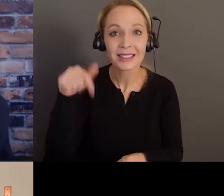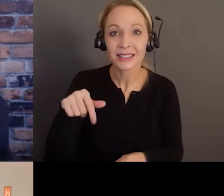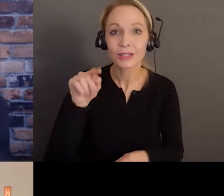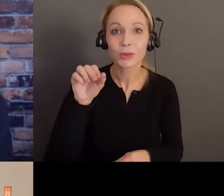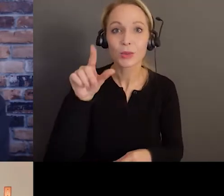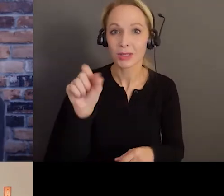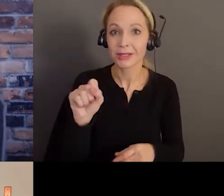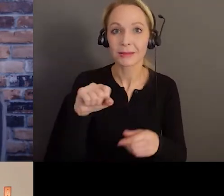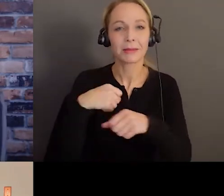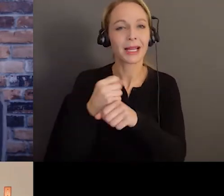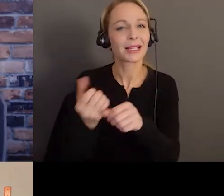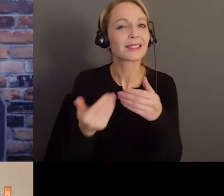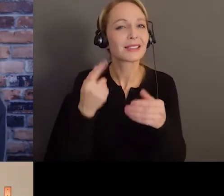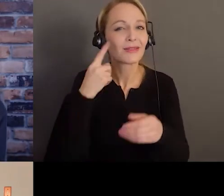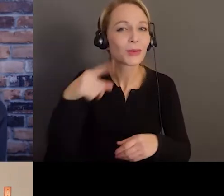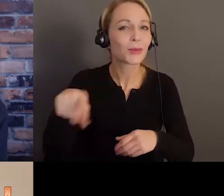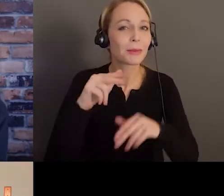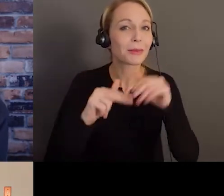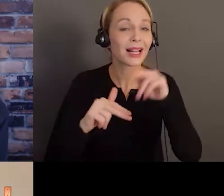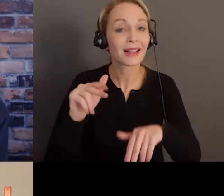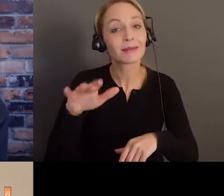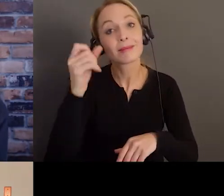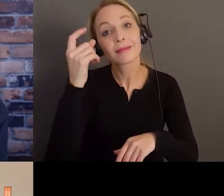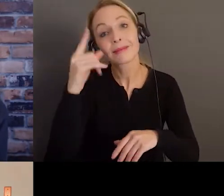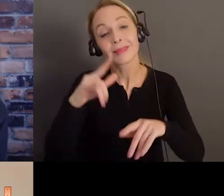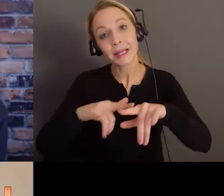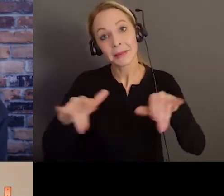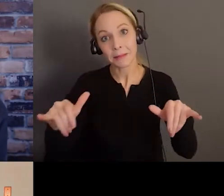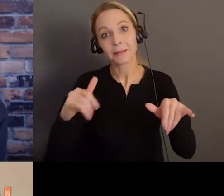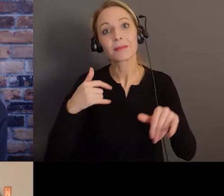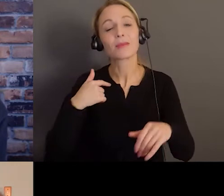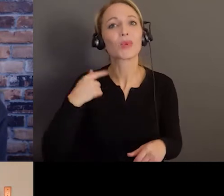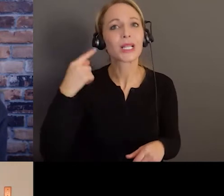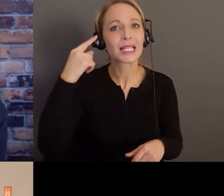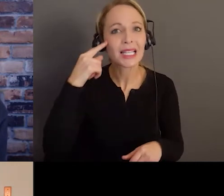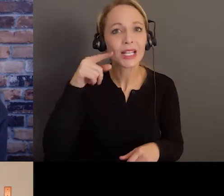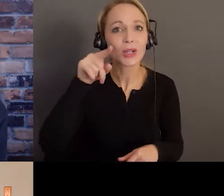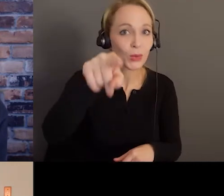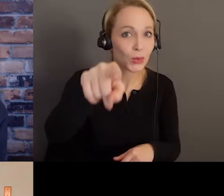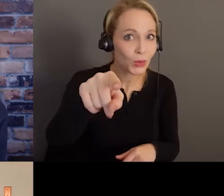IT EASIER TO BUILD. AND AT THE SAME TIME YOU PROBABLY ARE ALREADY THINKING